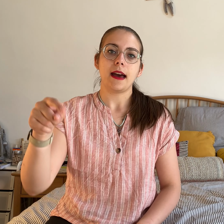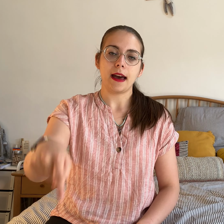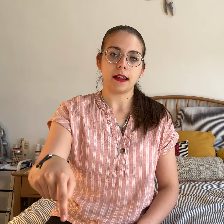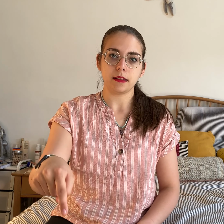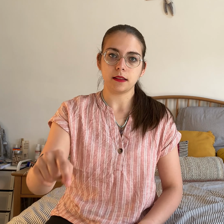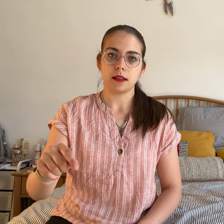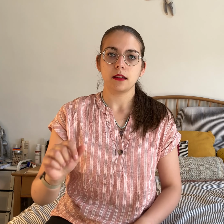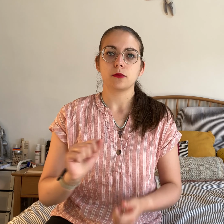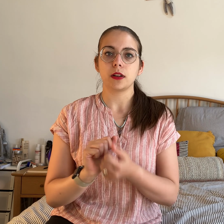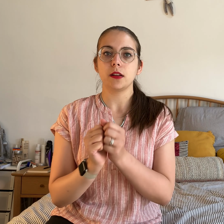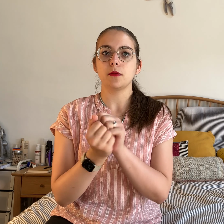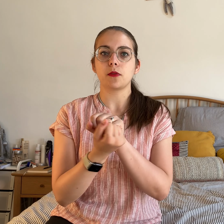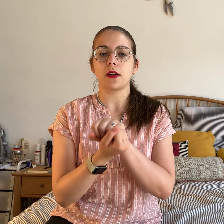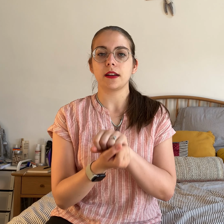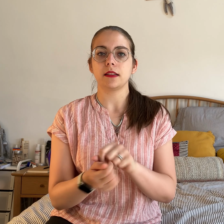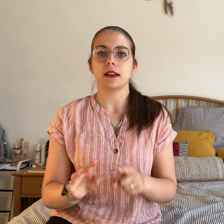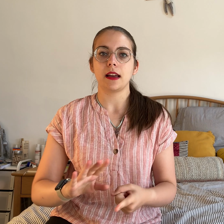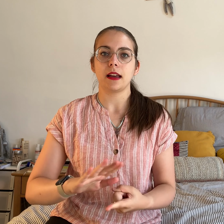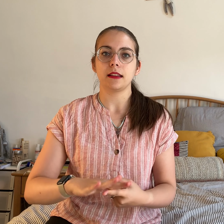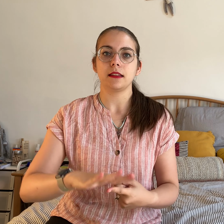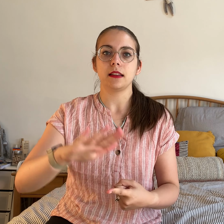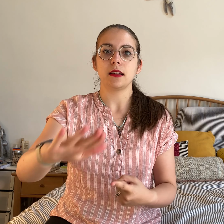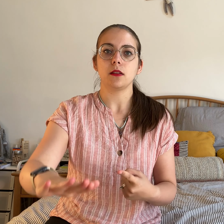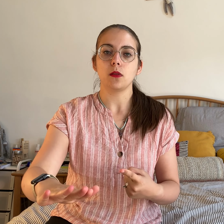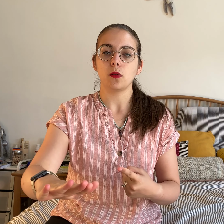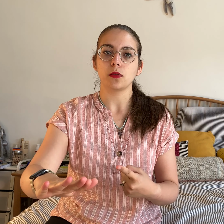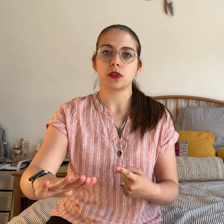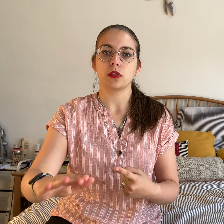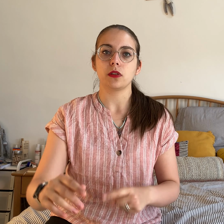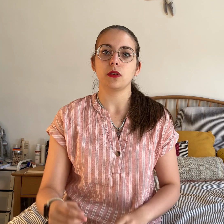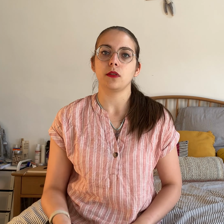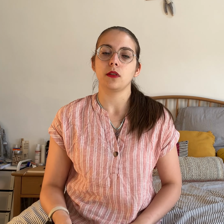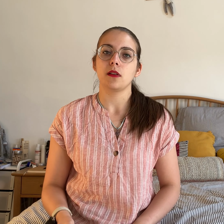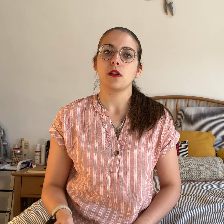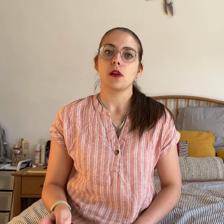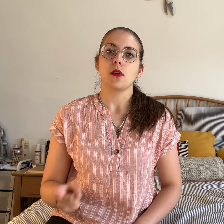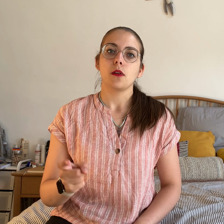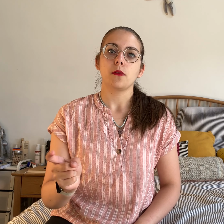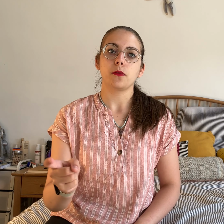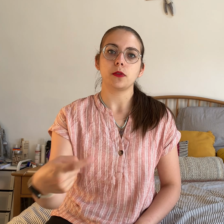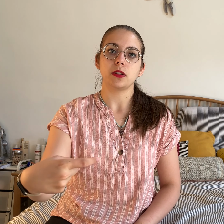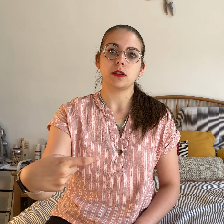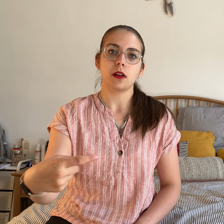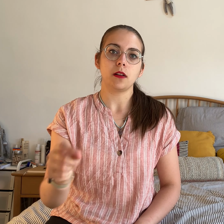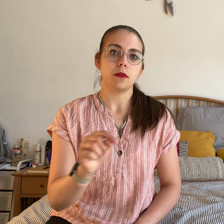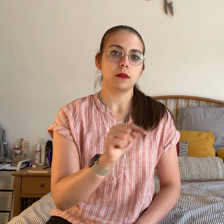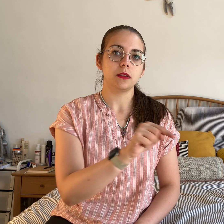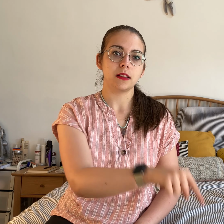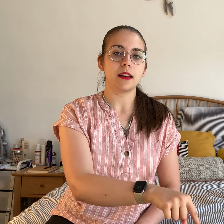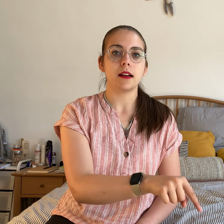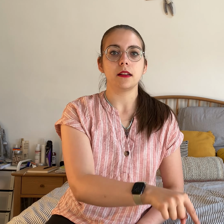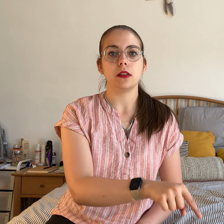and rewrite an ending or two - for the girl that I knew."